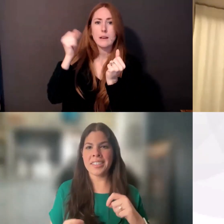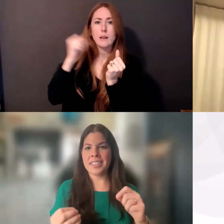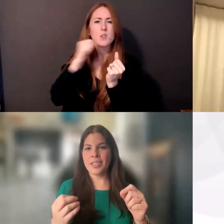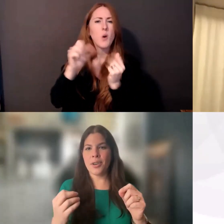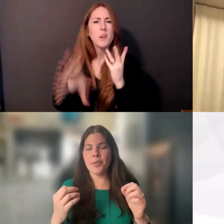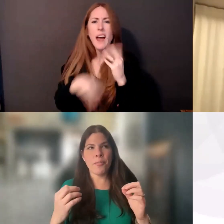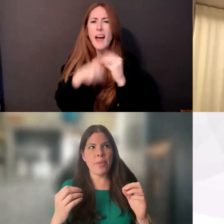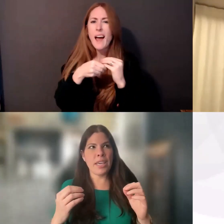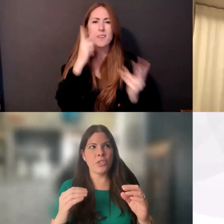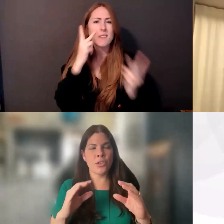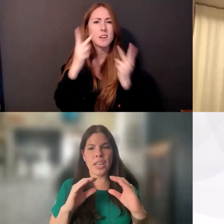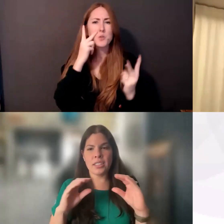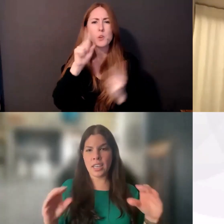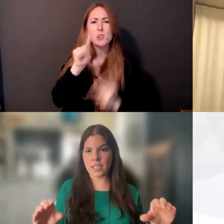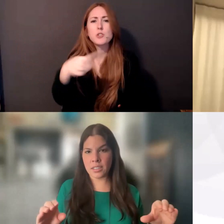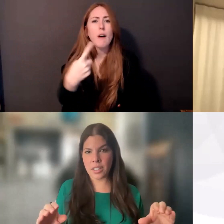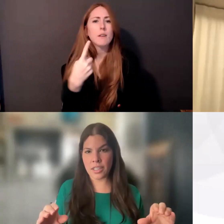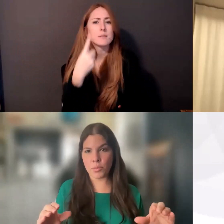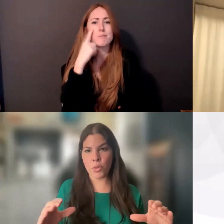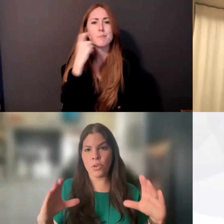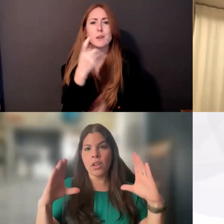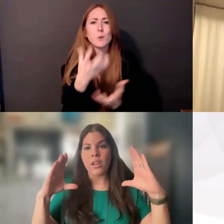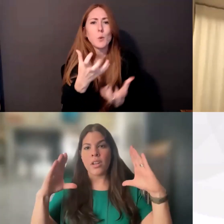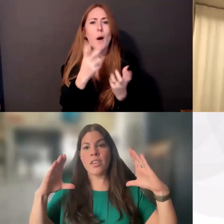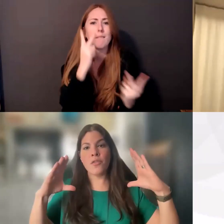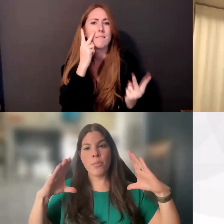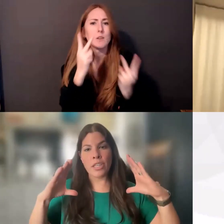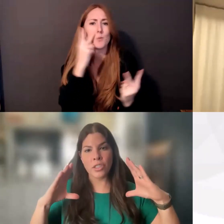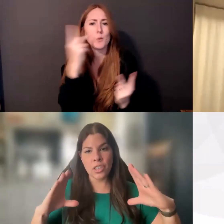So make sure that text is legible, the information can